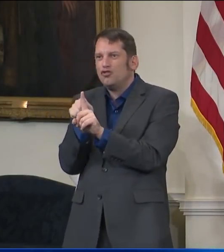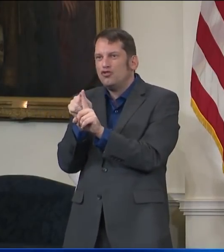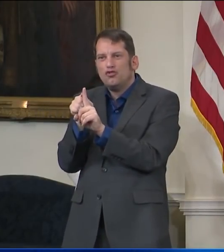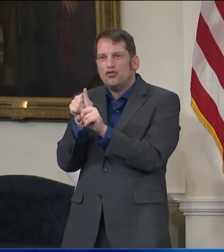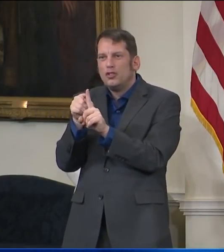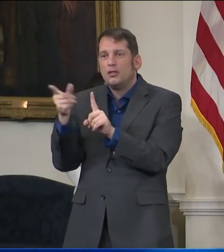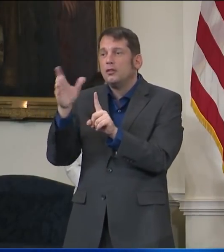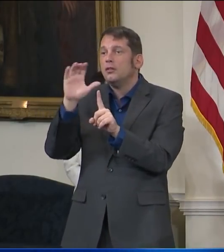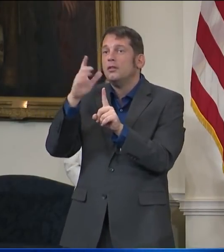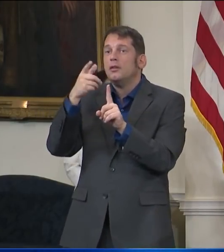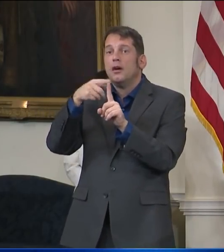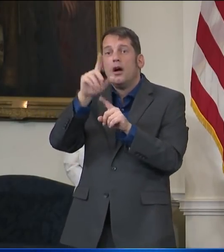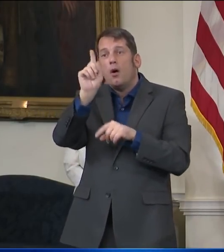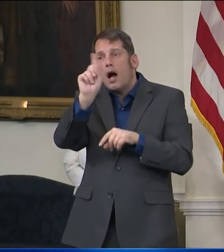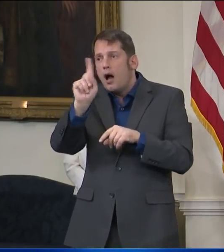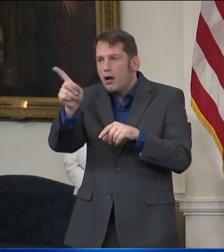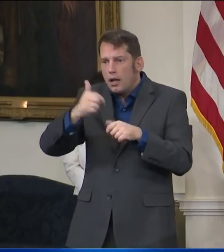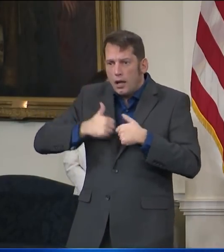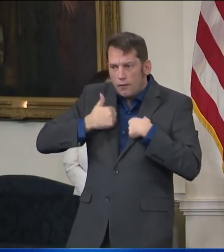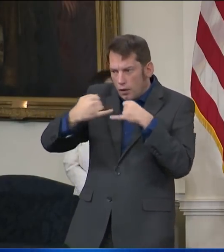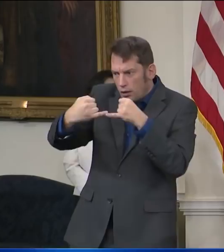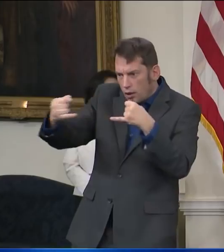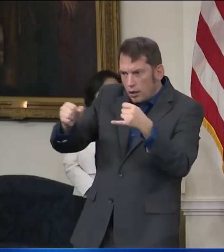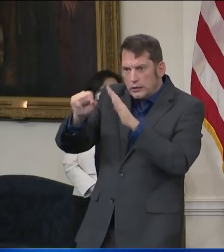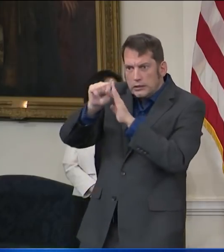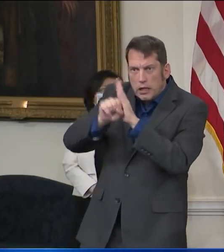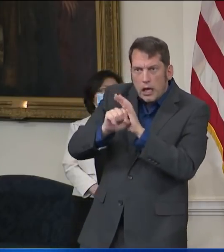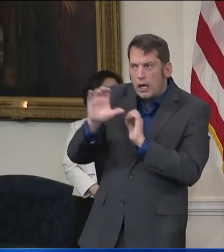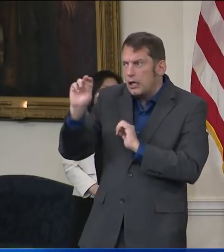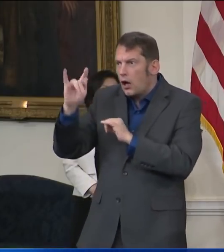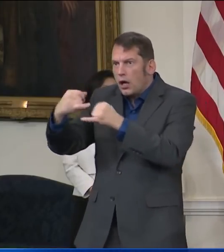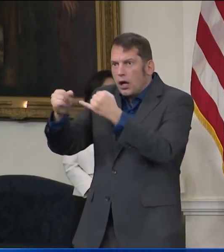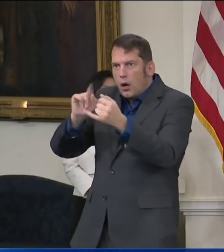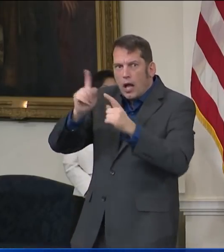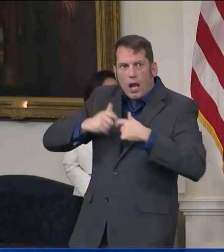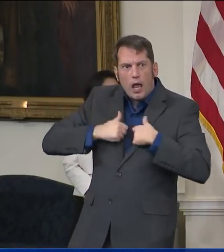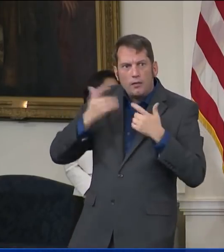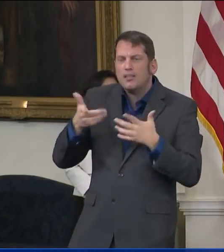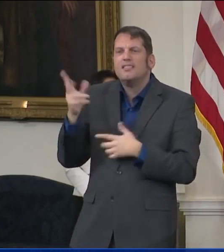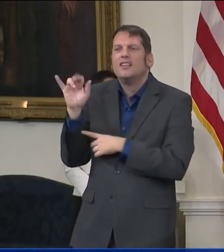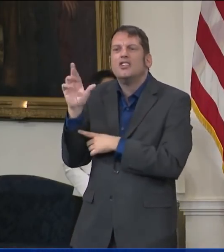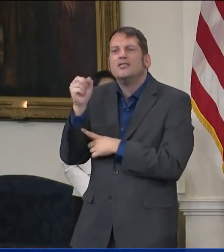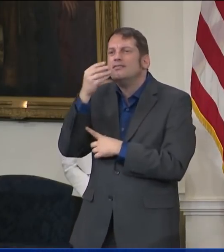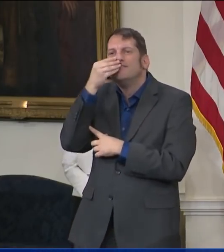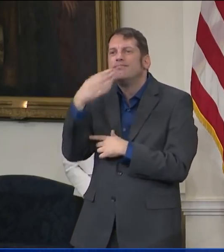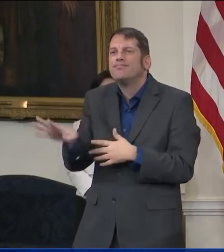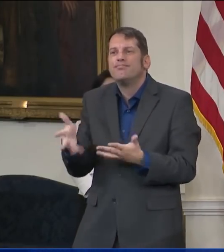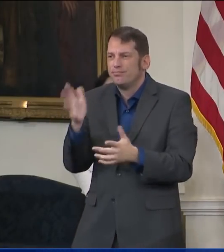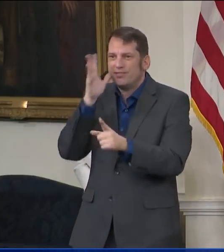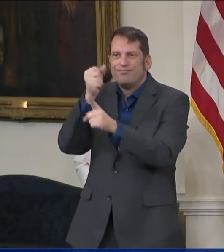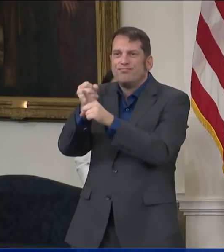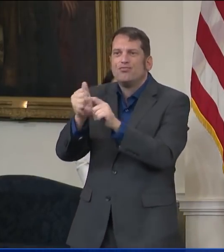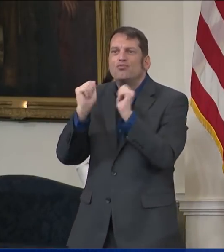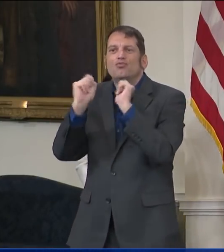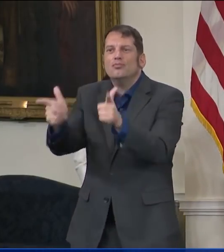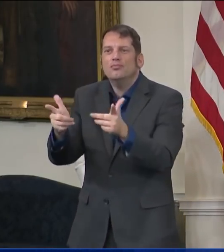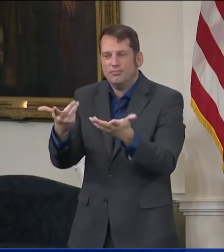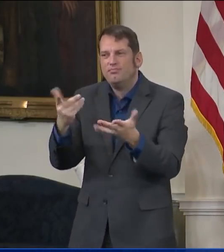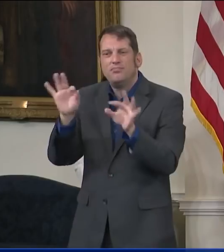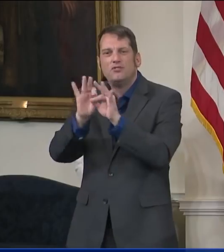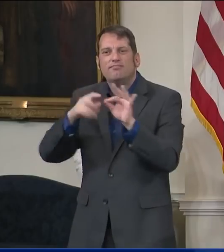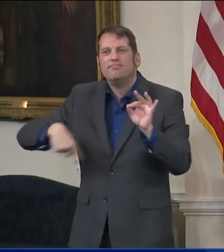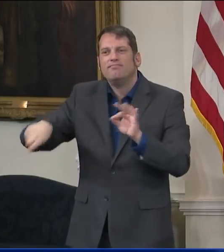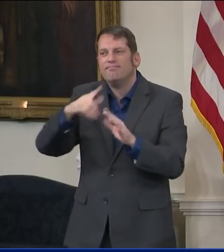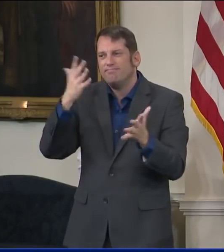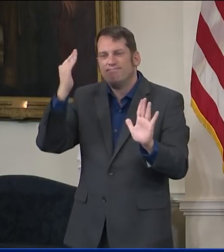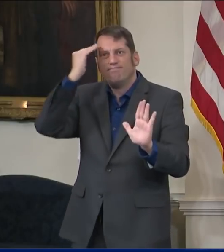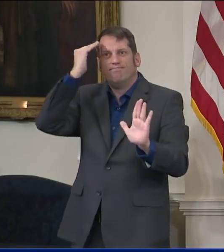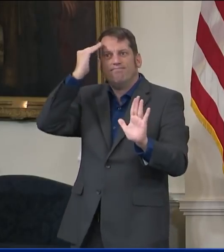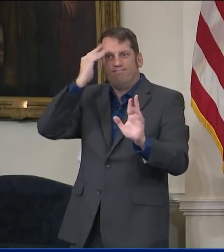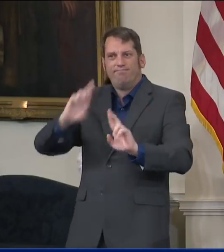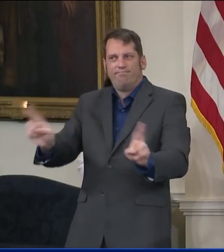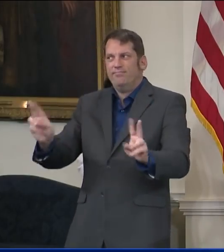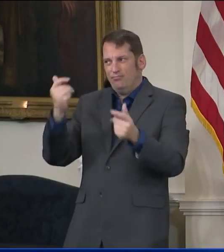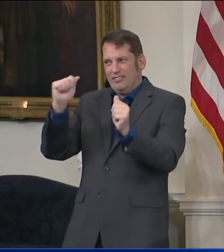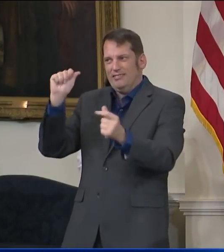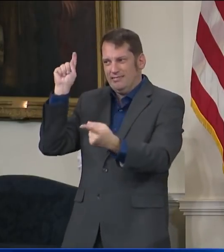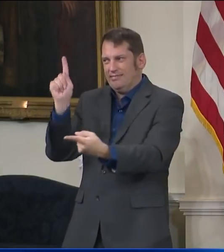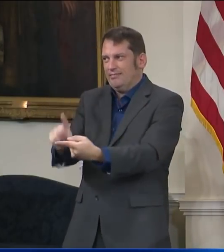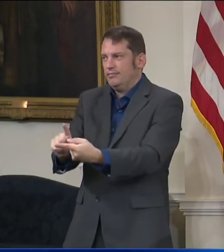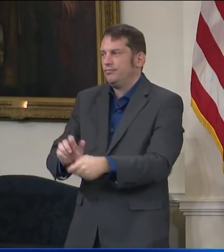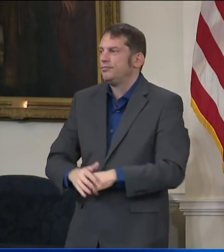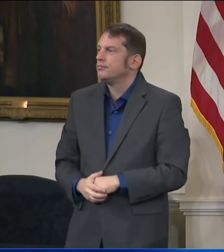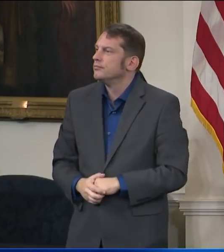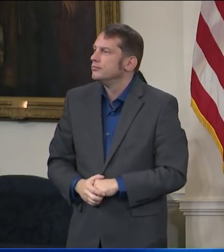IT DOESN’T RECOGNIZE COUNTY BORDERS OR ORDERS IT’S COMING FOR ALL OF US AND WE’VE ALL GOT TO BE AS VIGILANT AS POSSIBLE TO STOP IT.